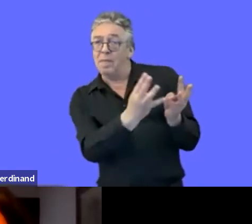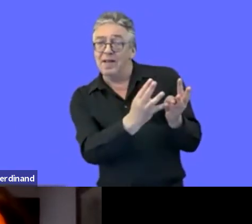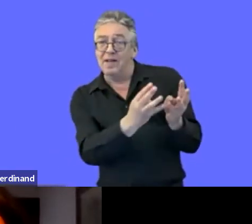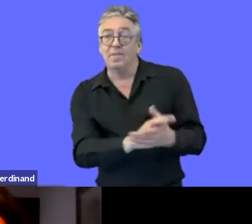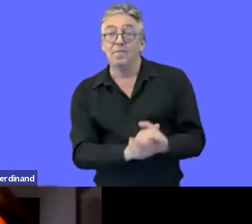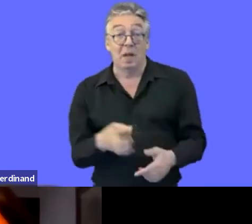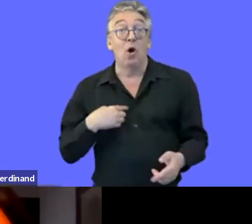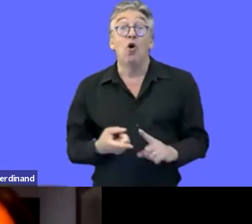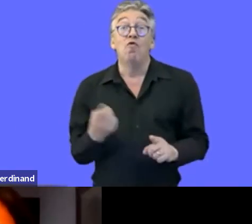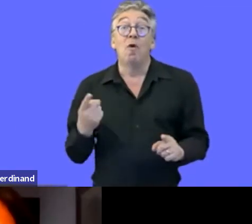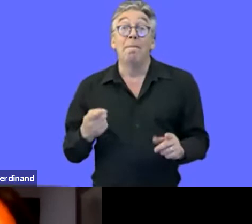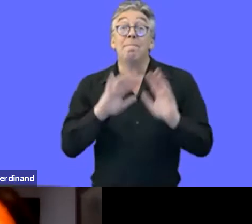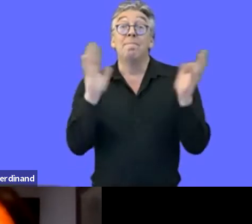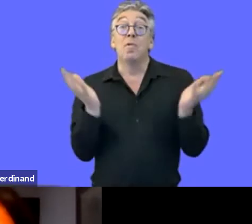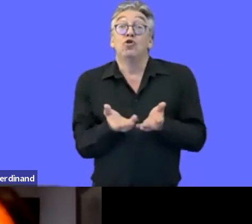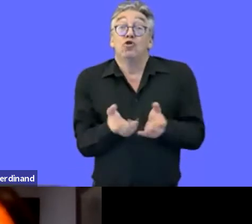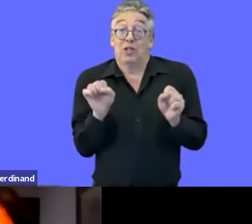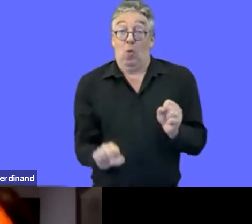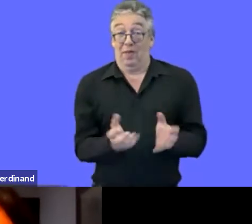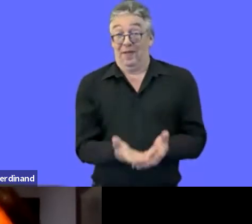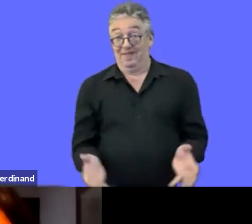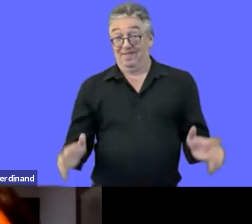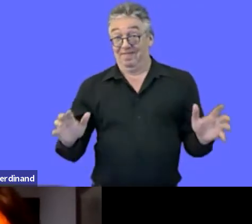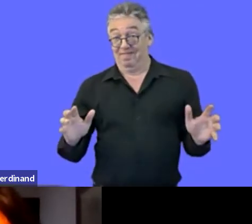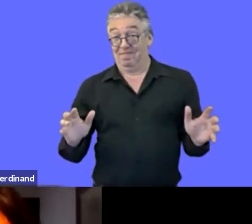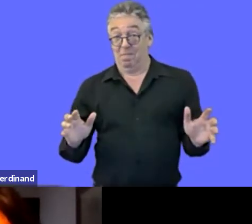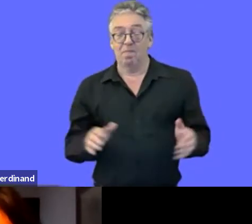more on experience, and so without further ado,